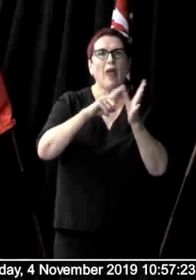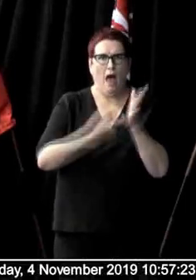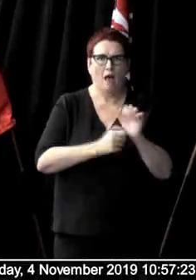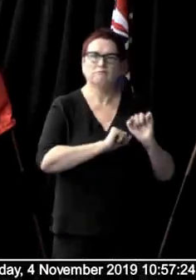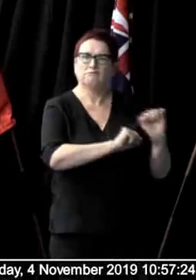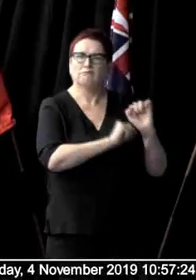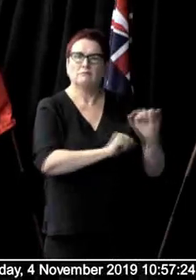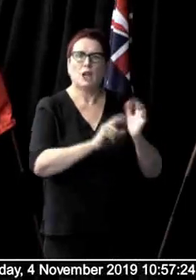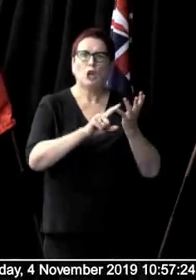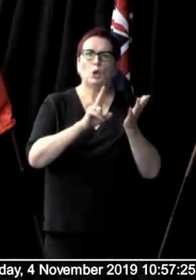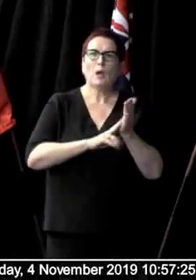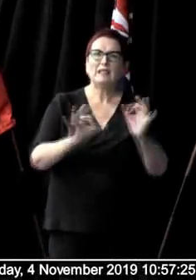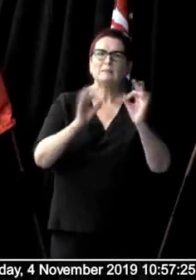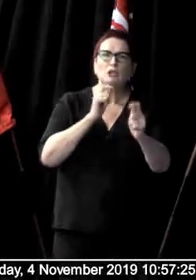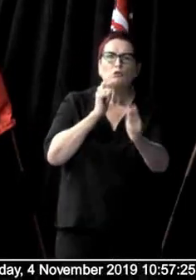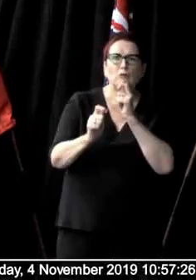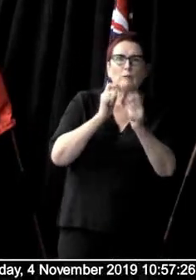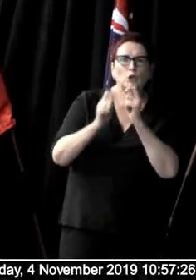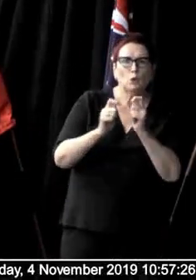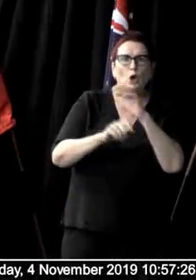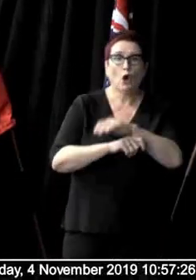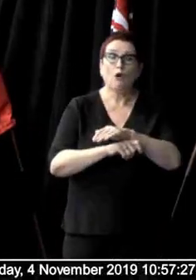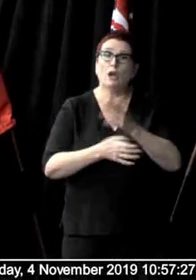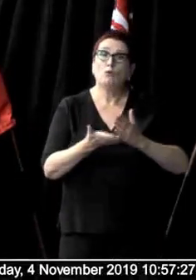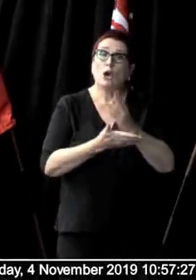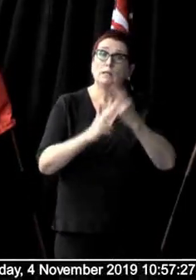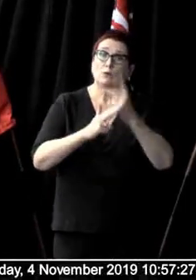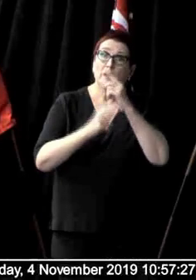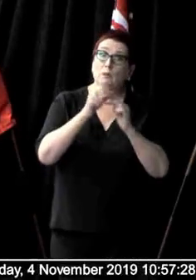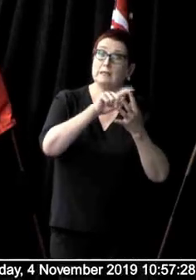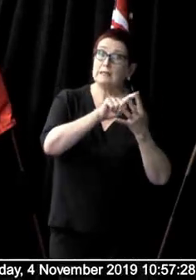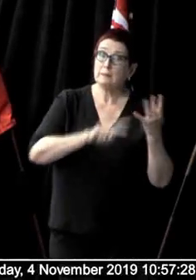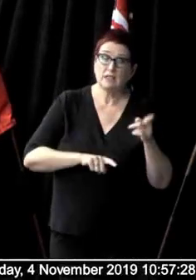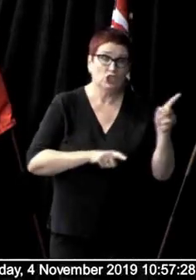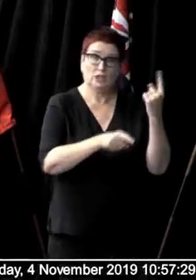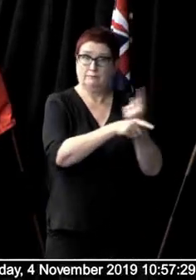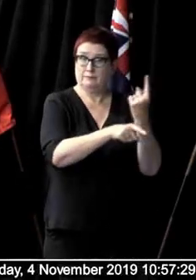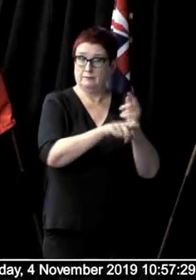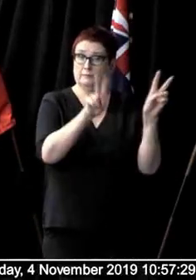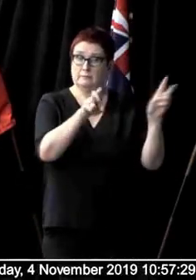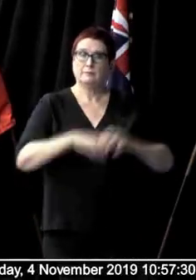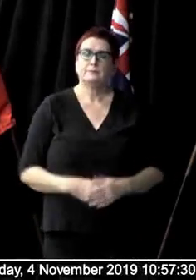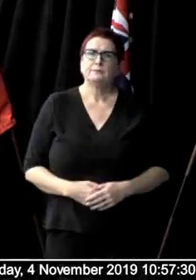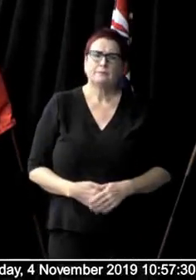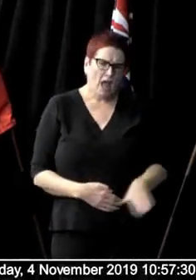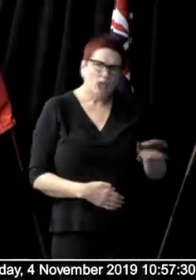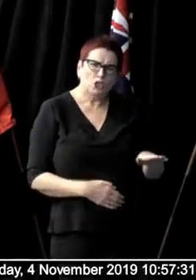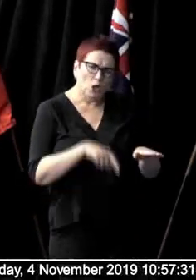on the Rights of Persons with Disabilities stated: Childhood is a decisive stage of life.